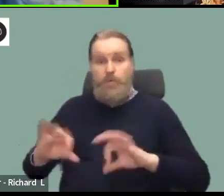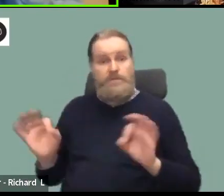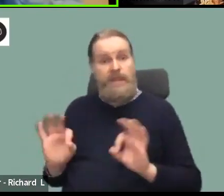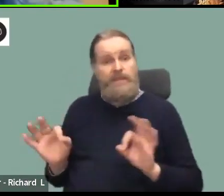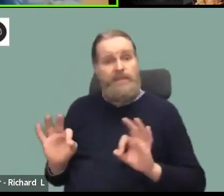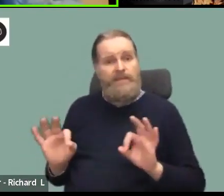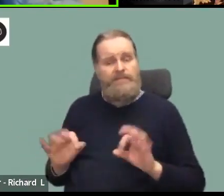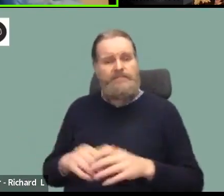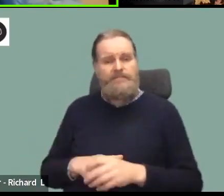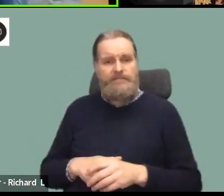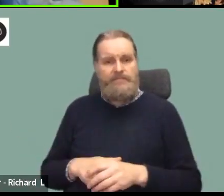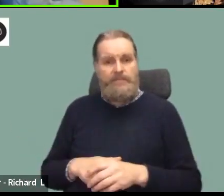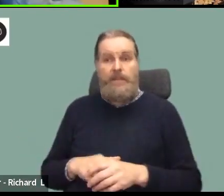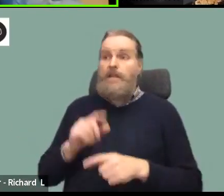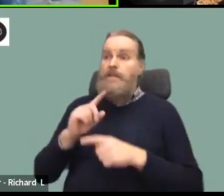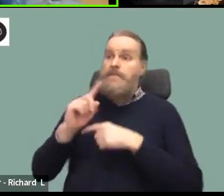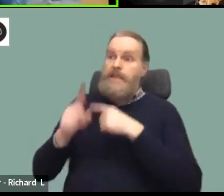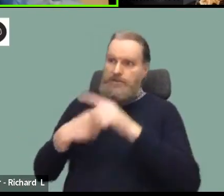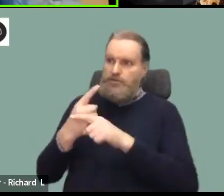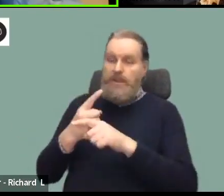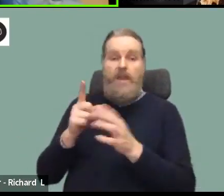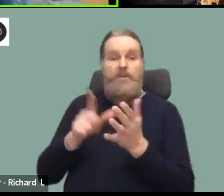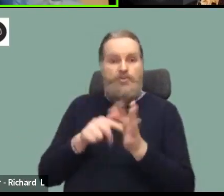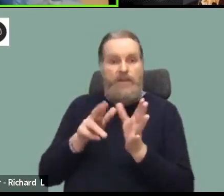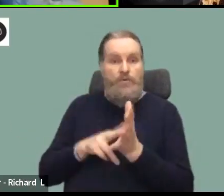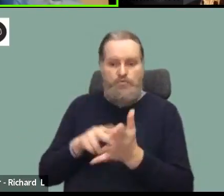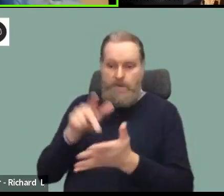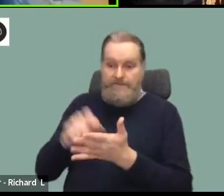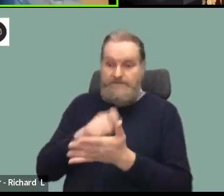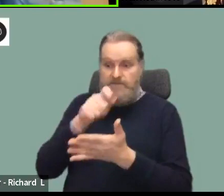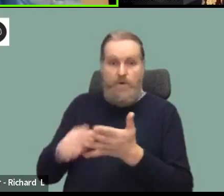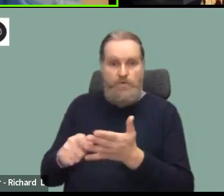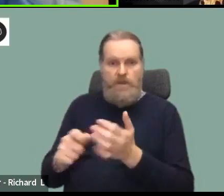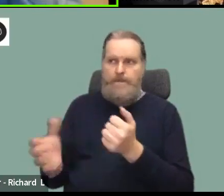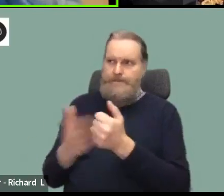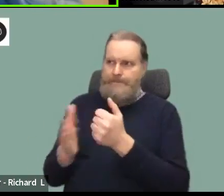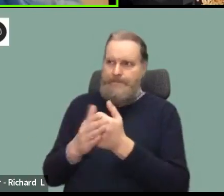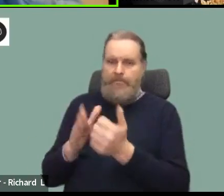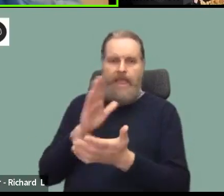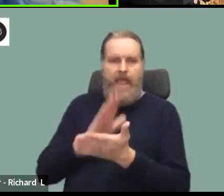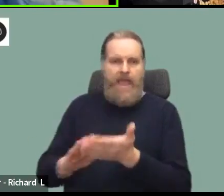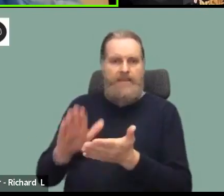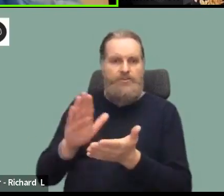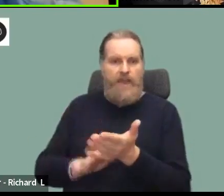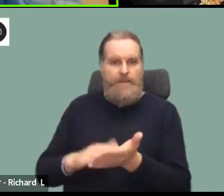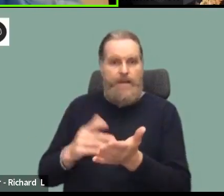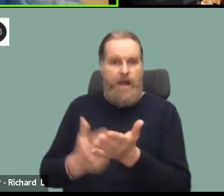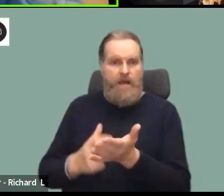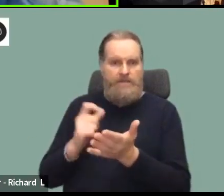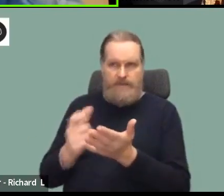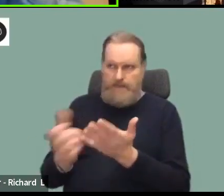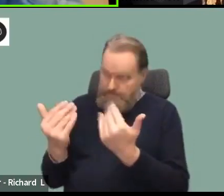we do that we And in january we got hTML And in january we get a jump on board with plenty of others. It'll be a campaign that we